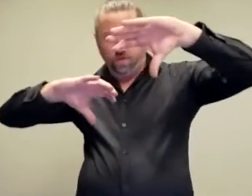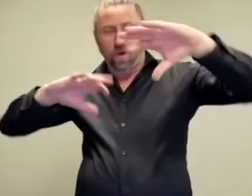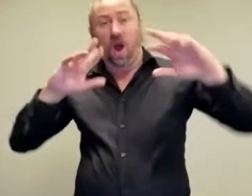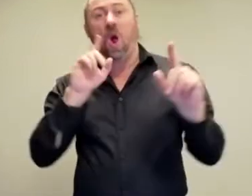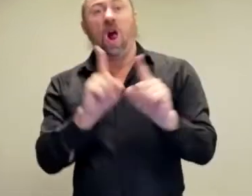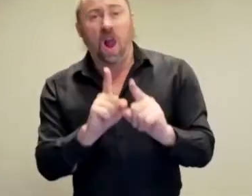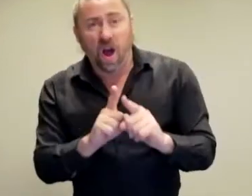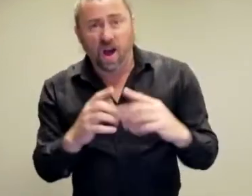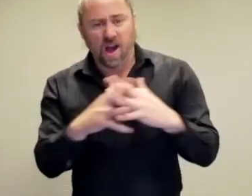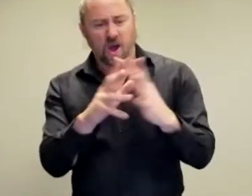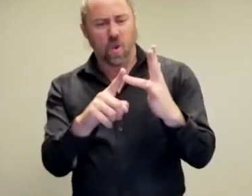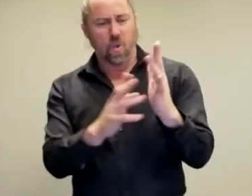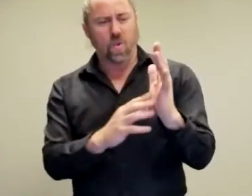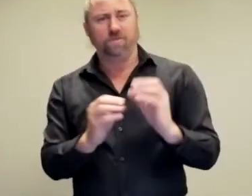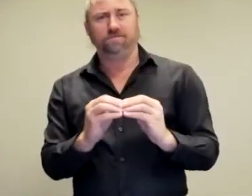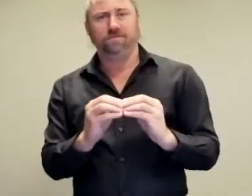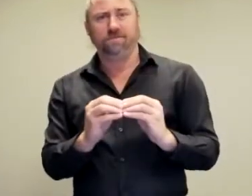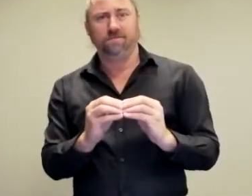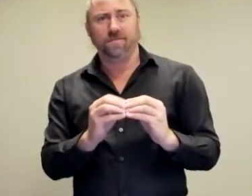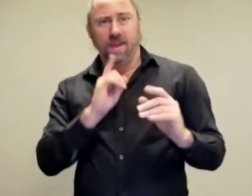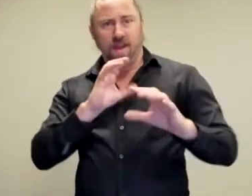structure. The boulder rock, perhaps an egg.